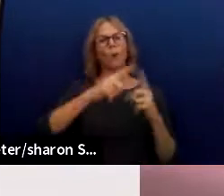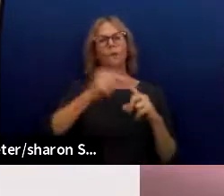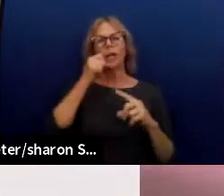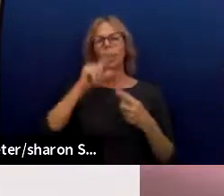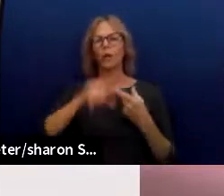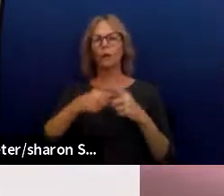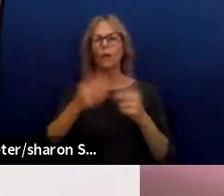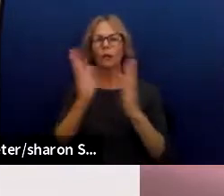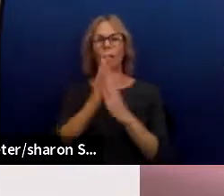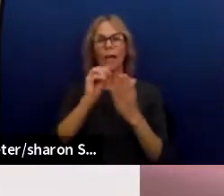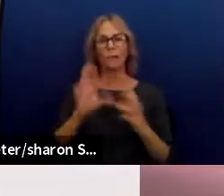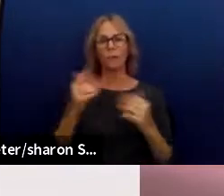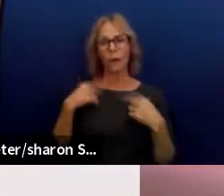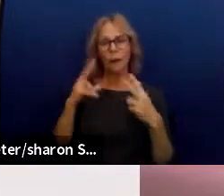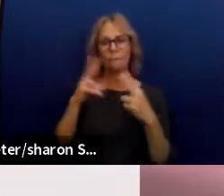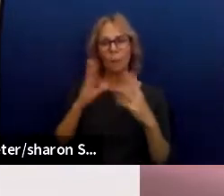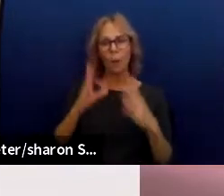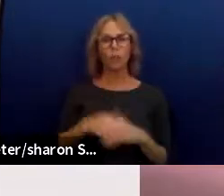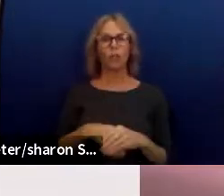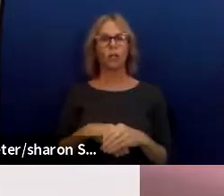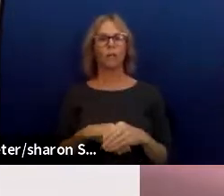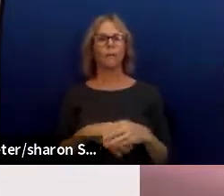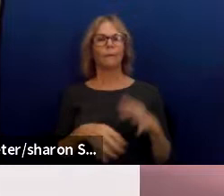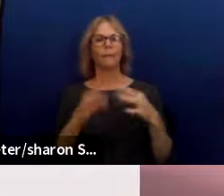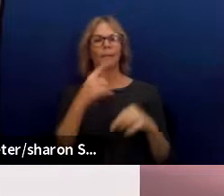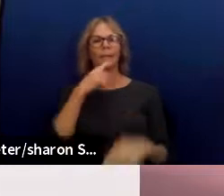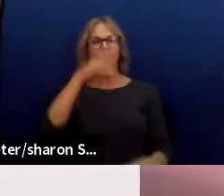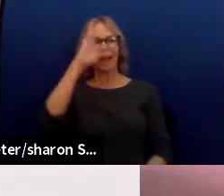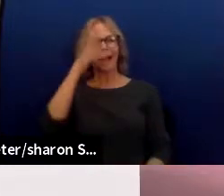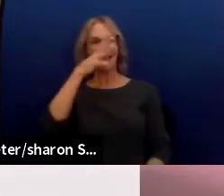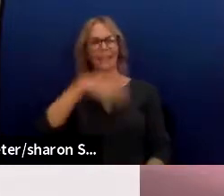students you know, do you have a partner? You know, instead of saying you know, Hi ladies and gentlemen say things that are more